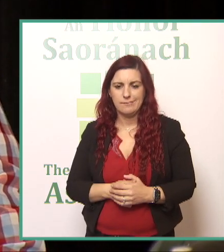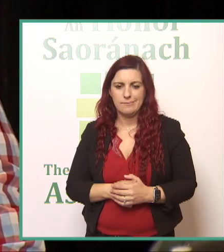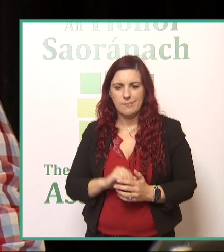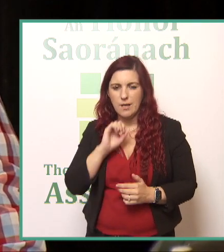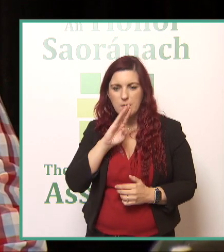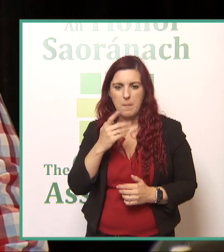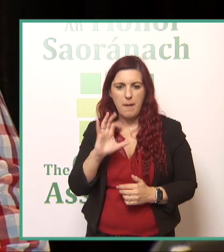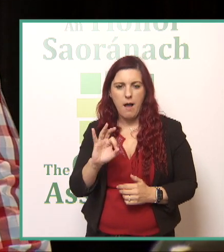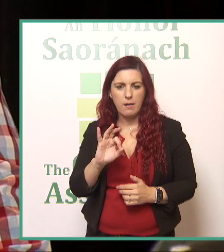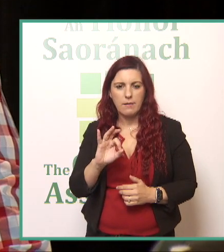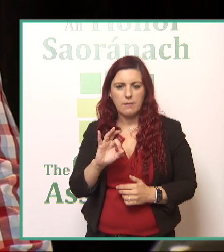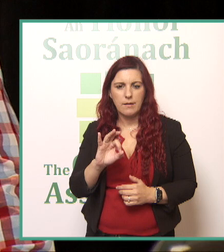that part of the bug is